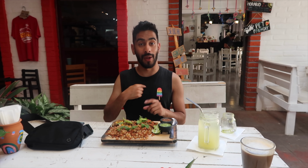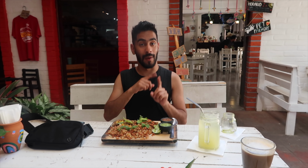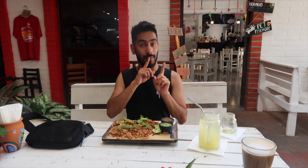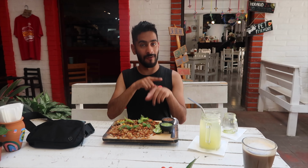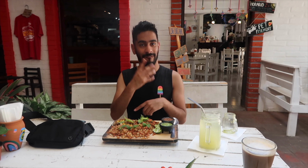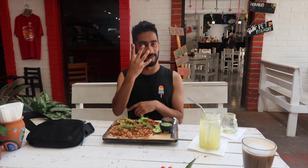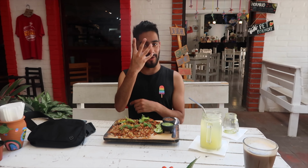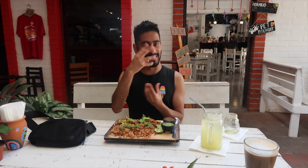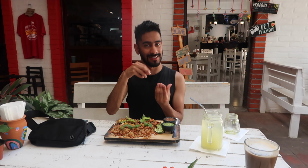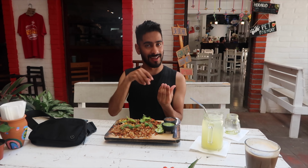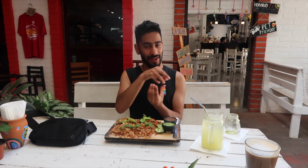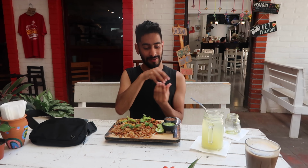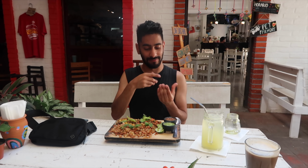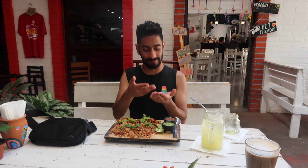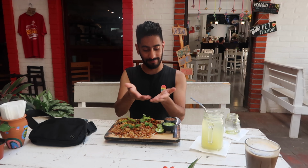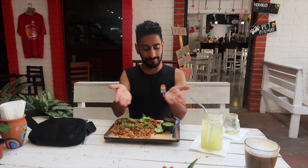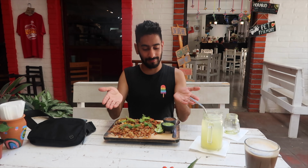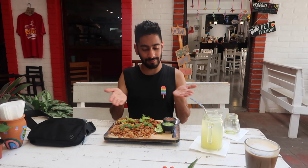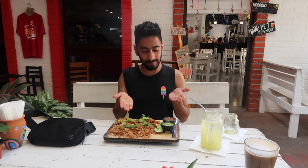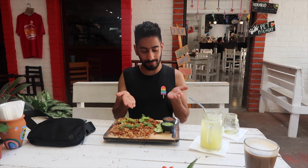I ordered four tacos.